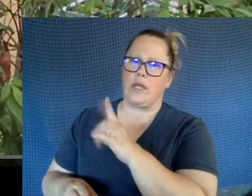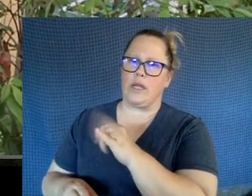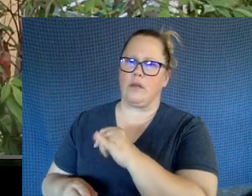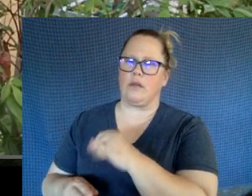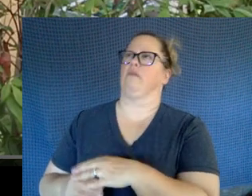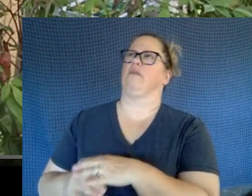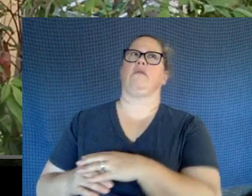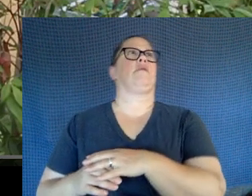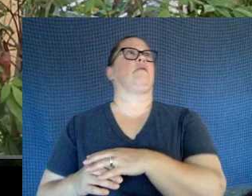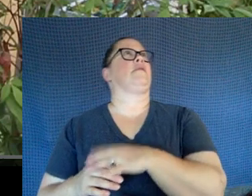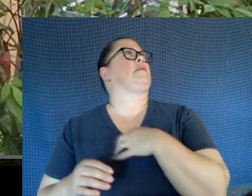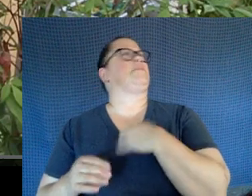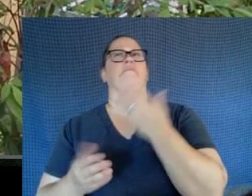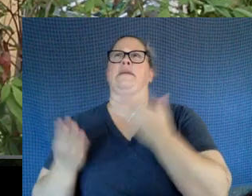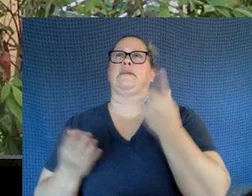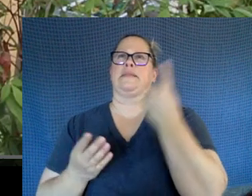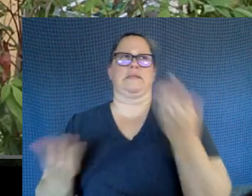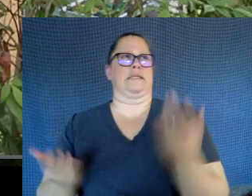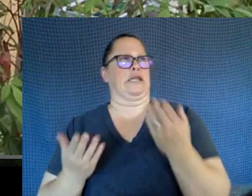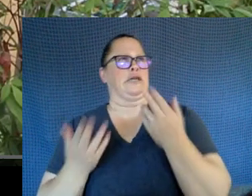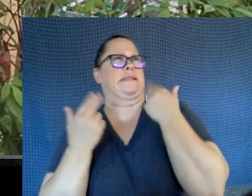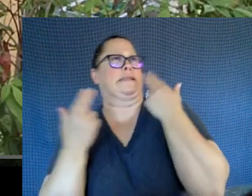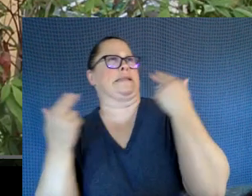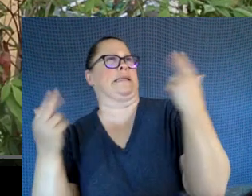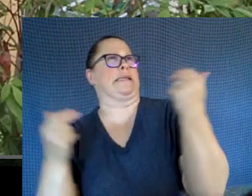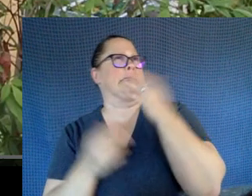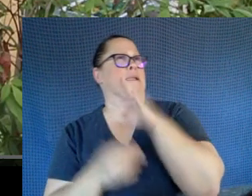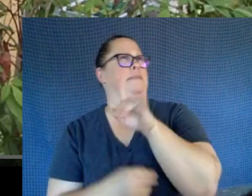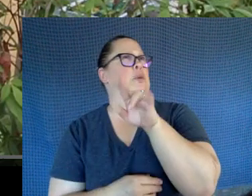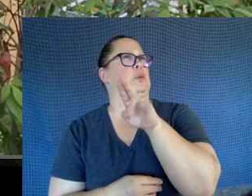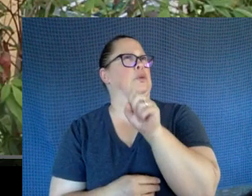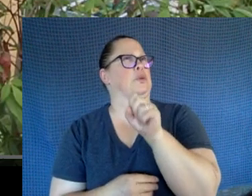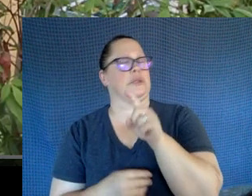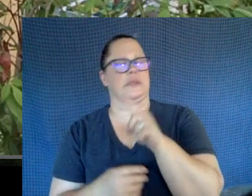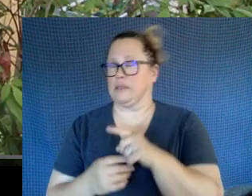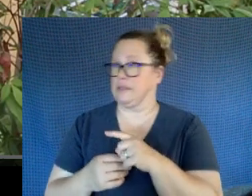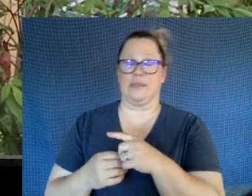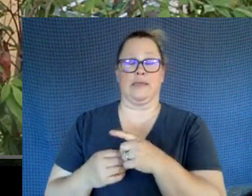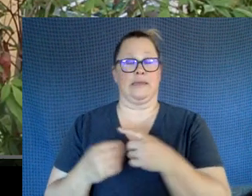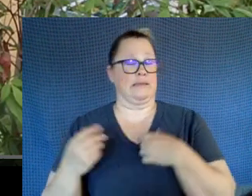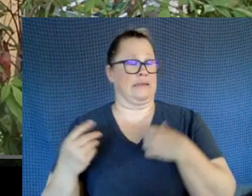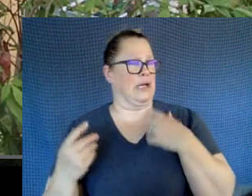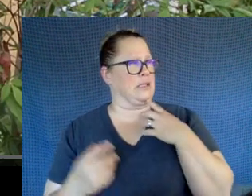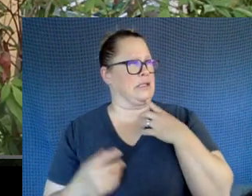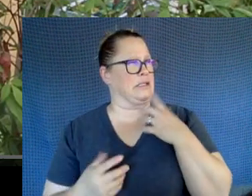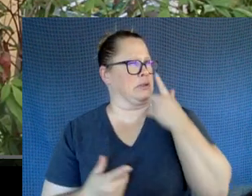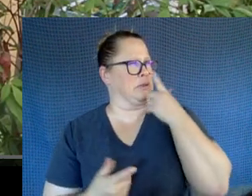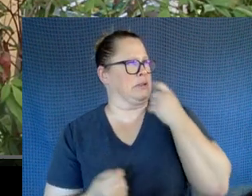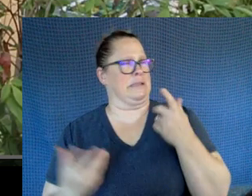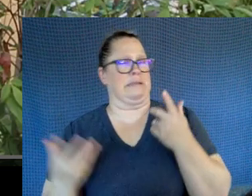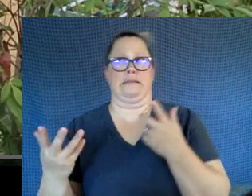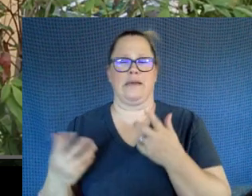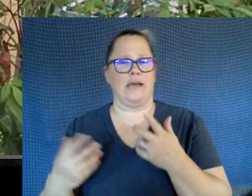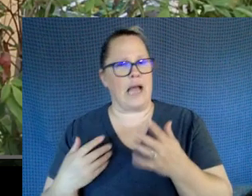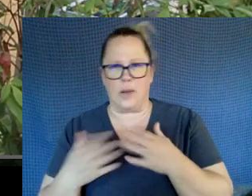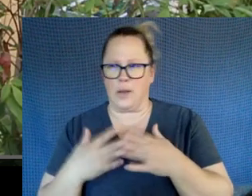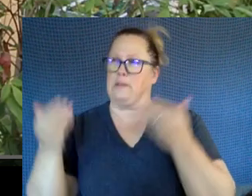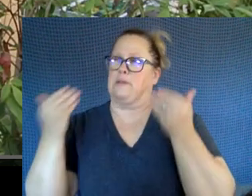singing the blues. I'm not sure all right let's get let's go with our story Mrs. Kane. I snip